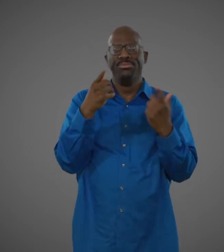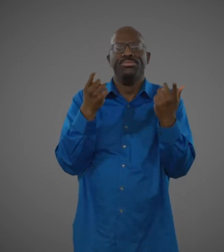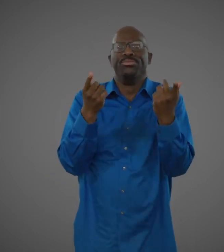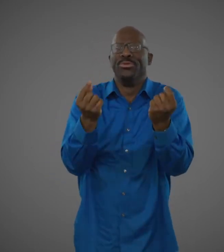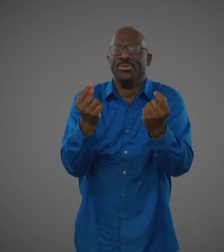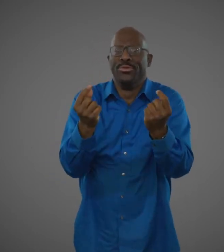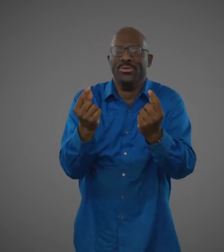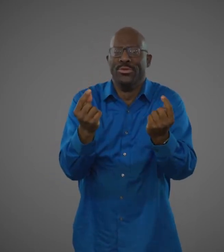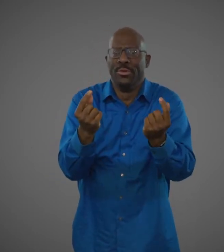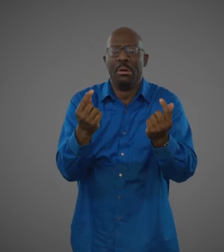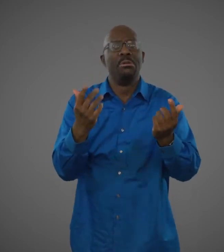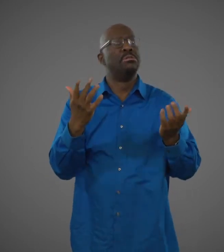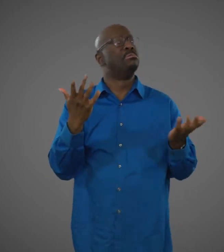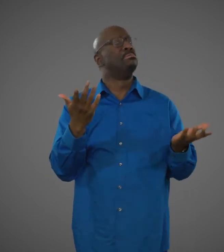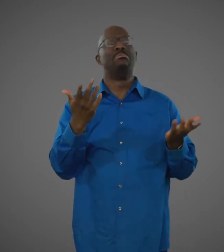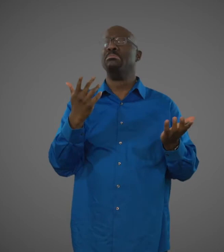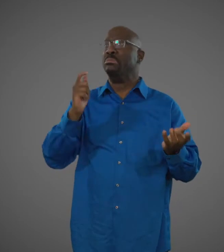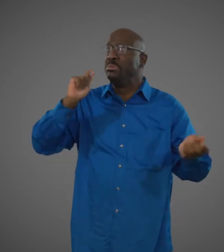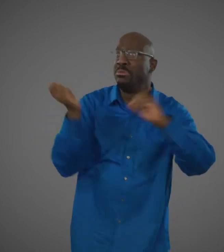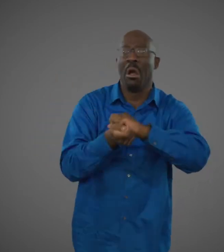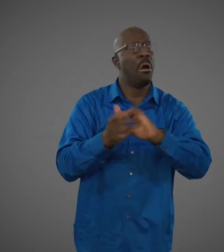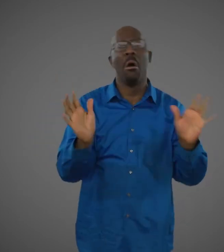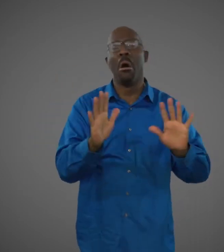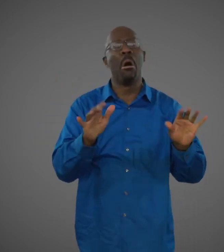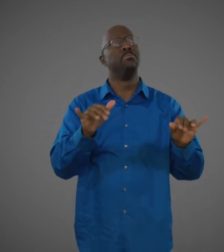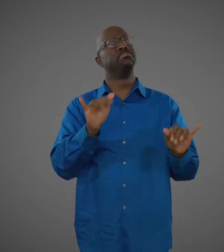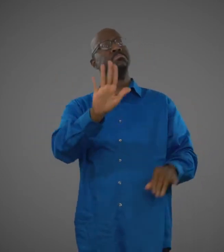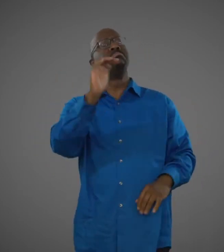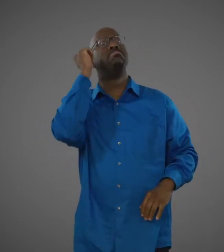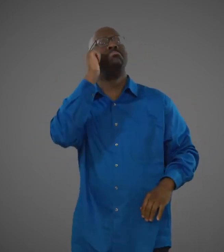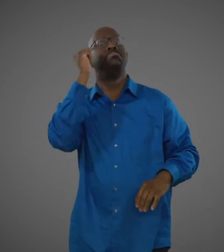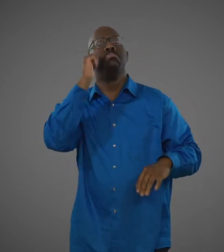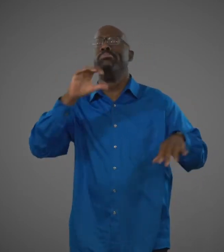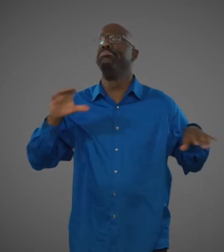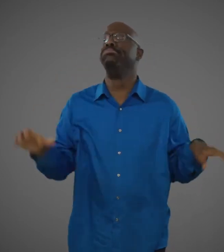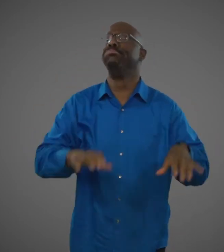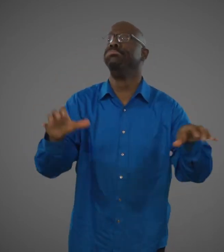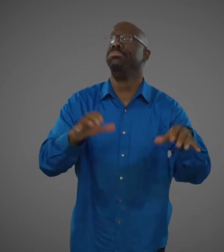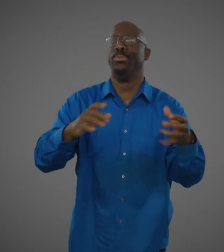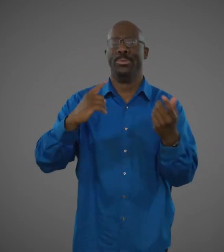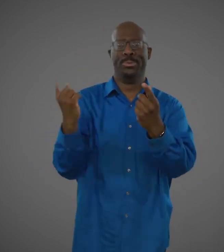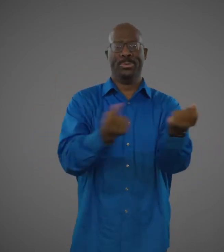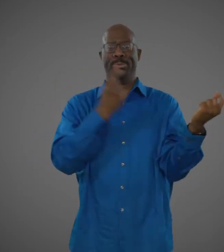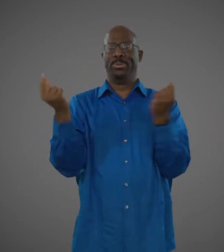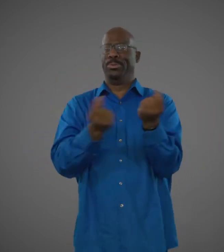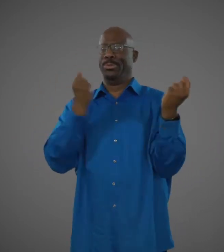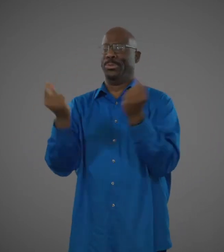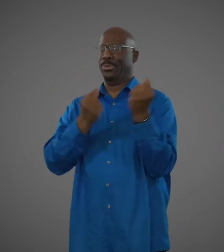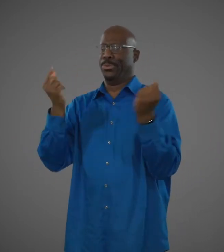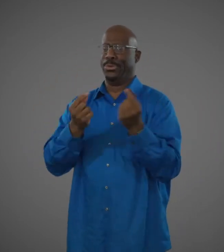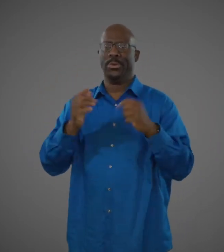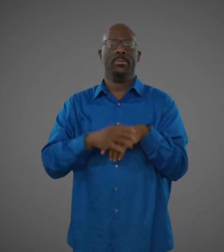You go on with your normal life and activities and don't change how you live while you wear it.